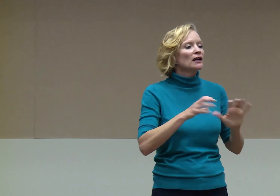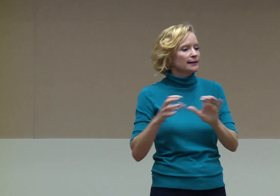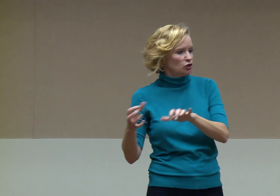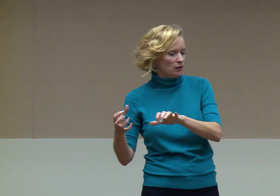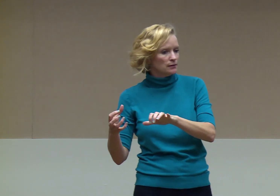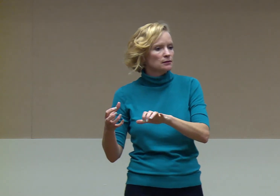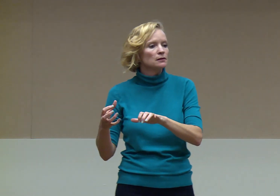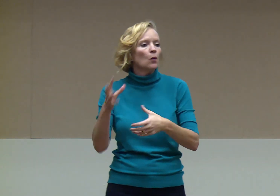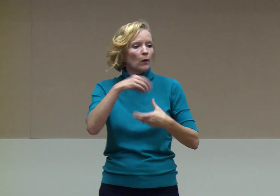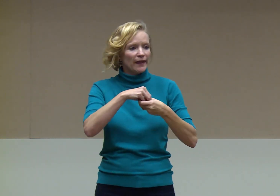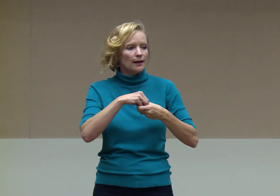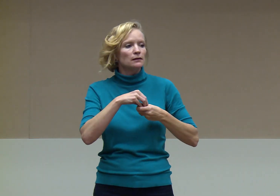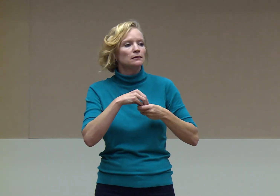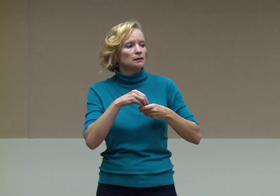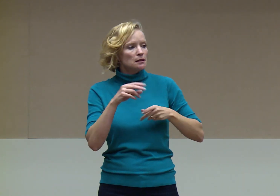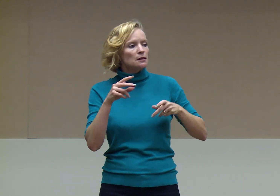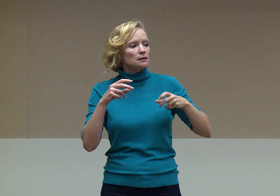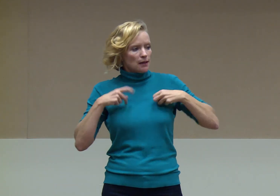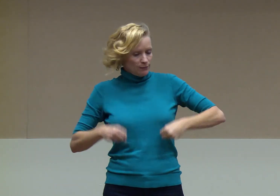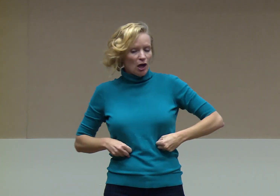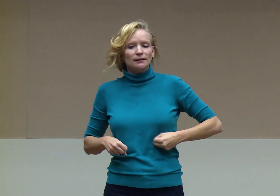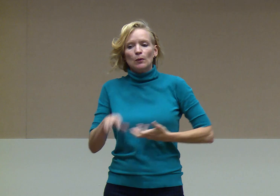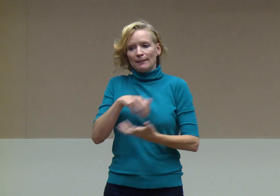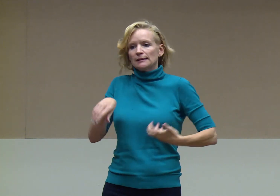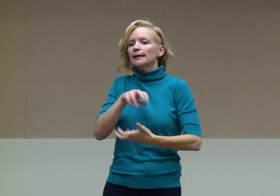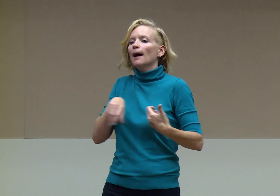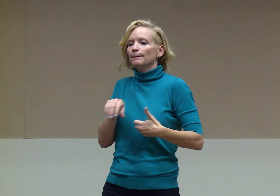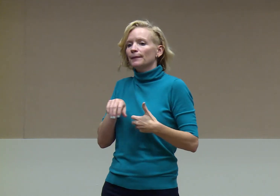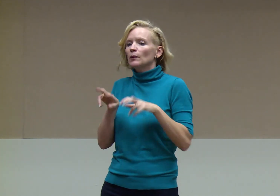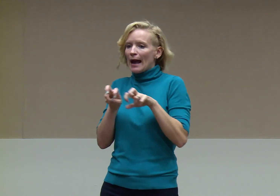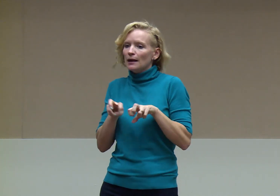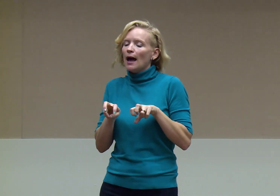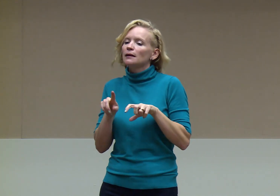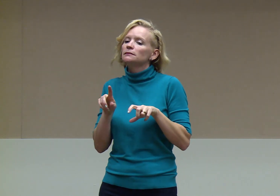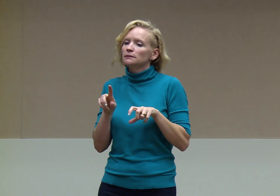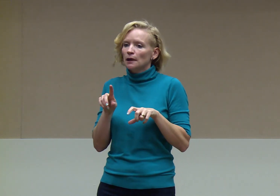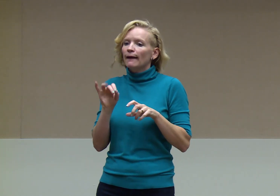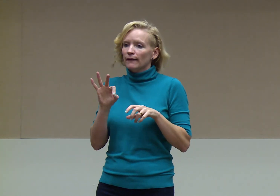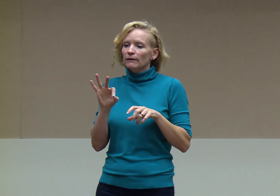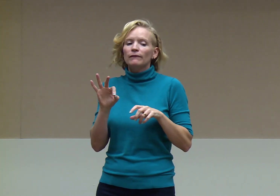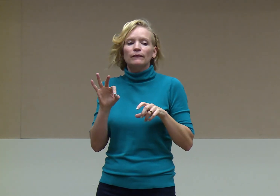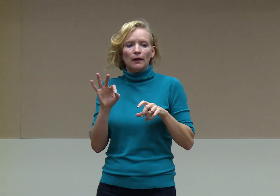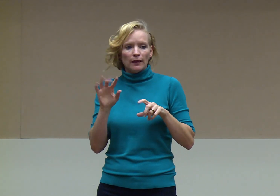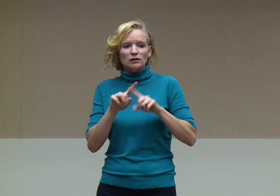The 3 pictures you see are called experimental conditions within subjects, and we mix it up,